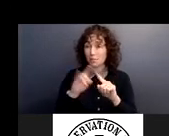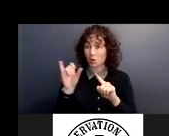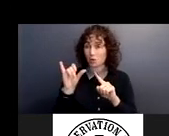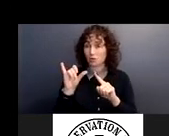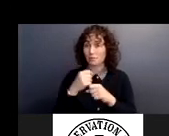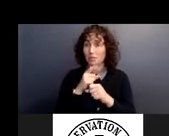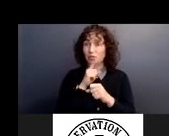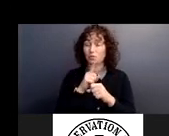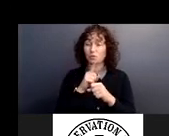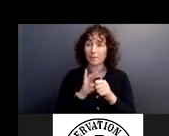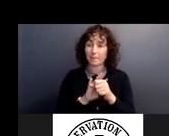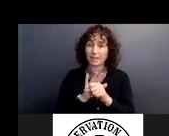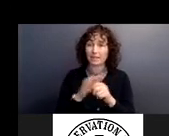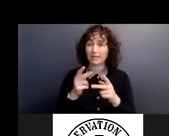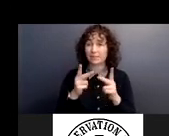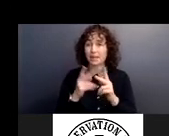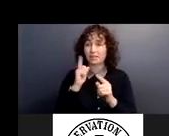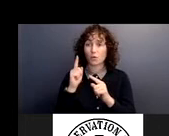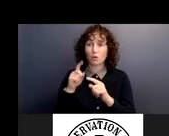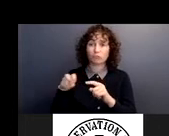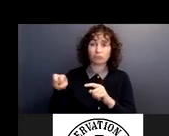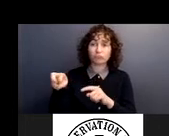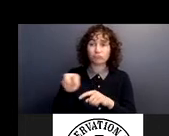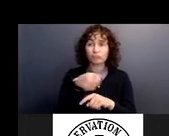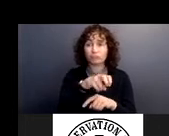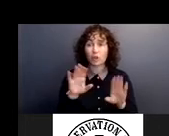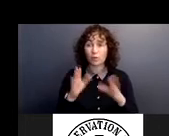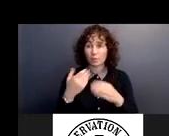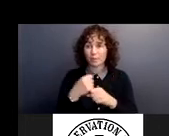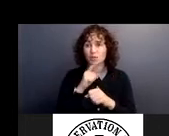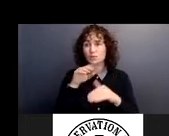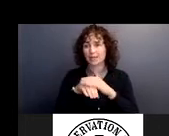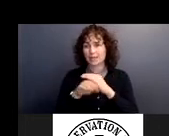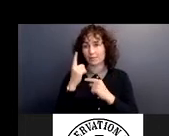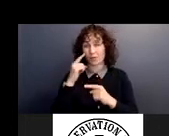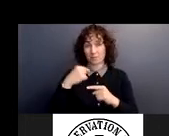to travel and that things are in accessible places for me to reach.